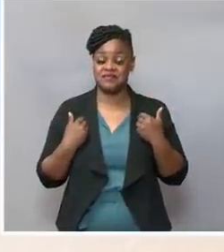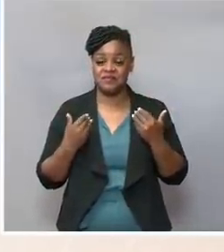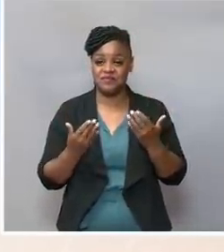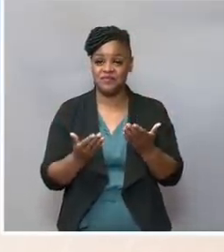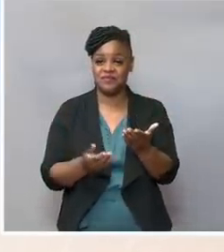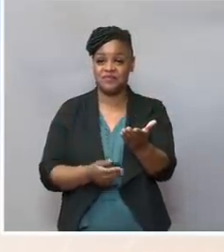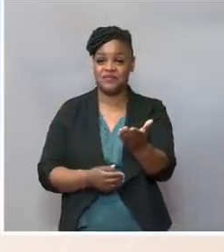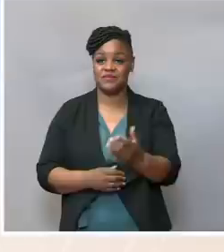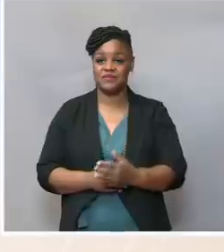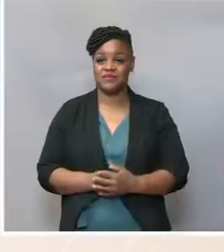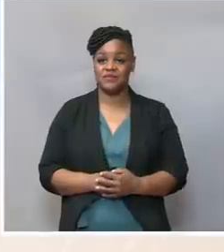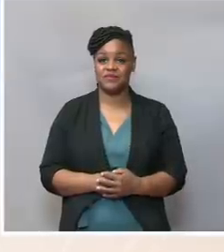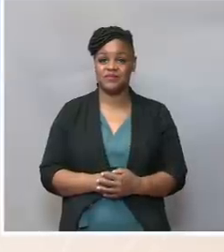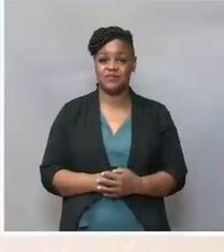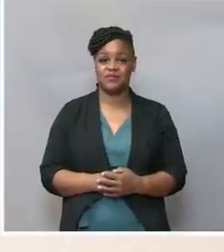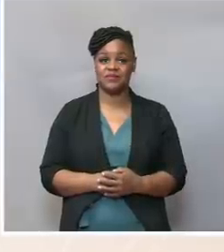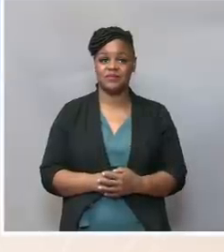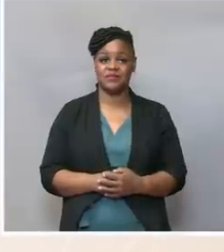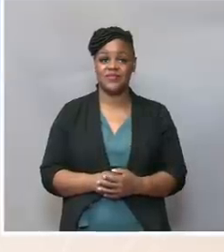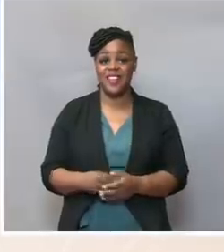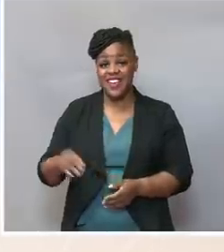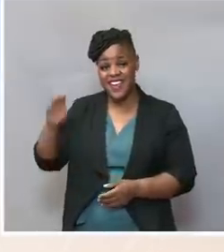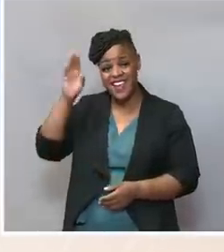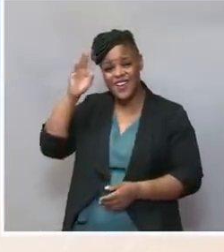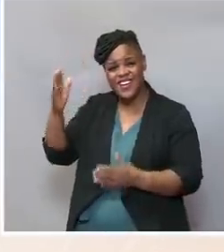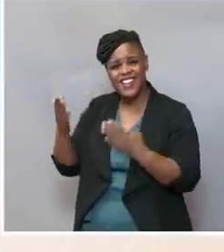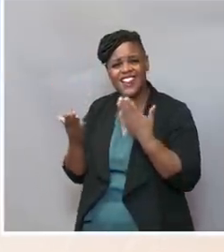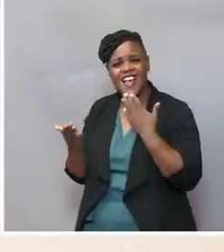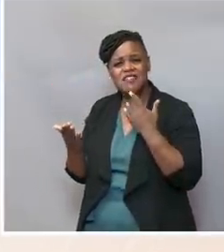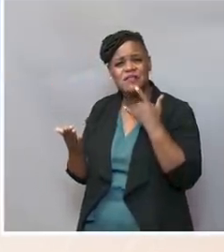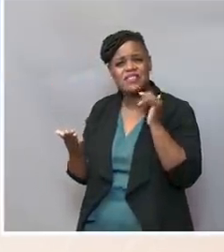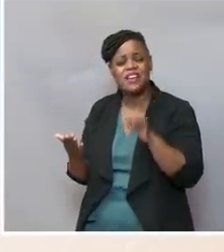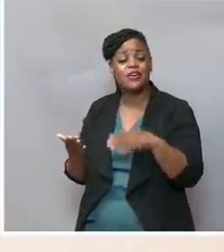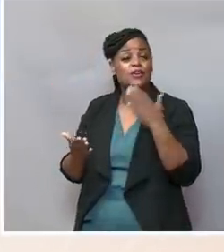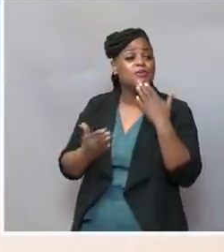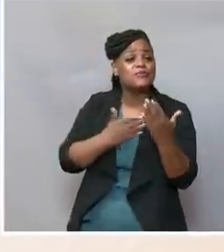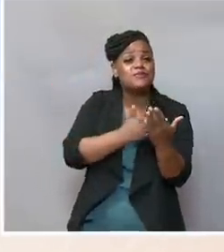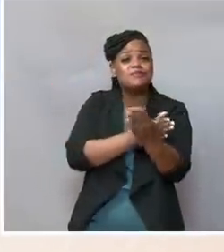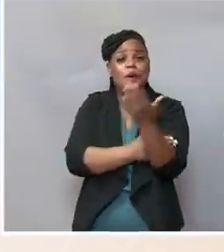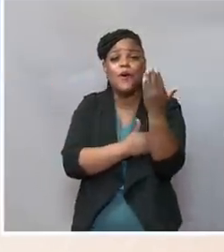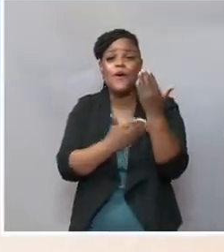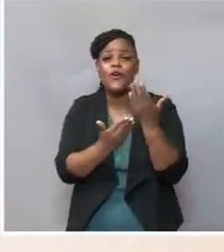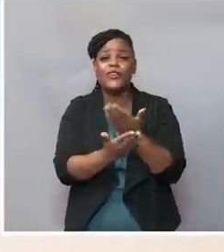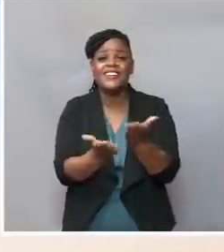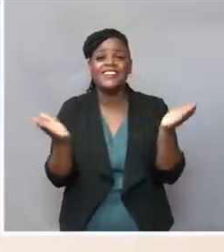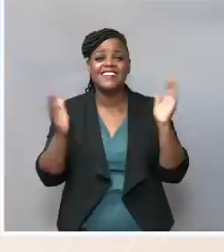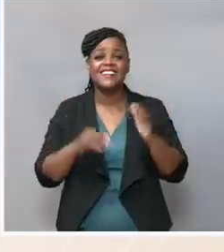Casimer Rosiecki: Thank you for that introduction, Dr. Lowe. Good morning, everyone. Located on naval air station